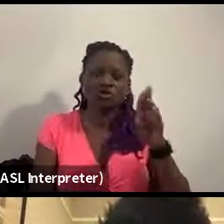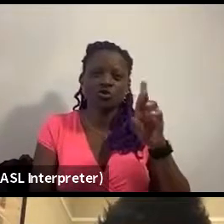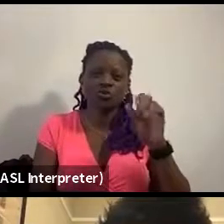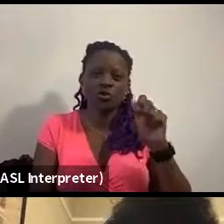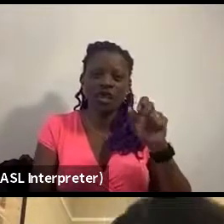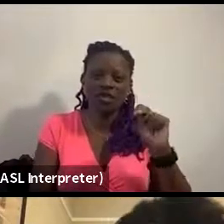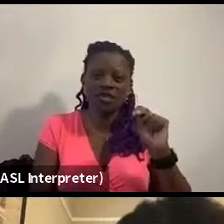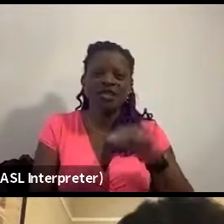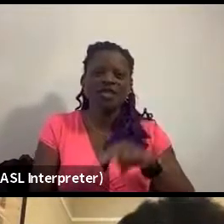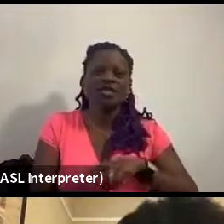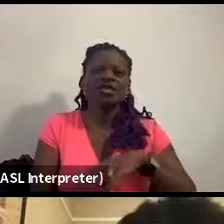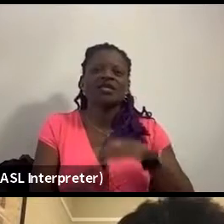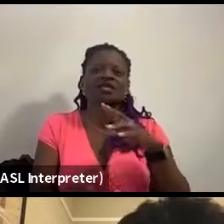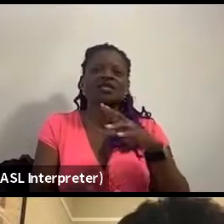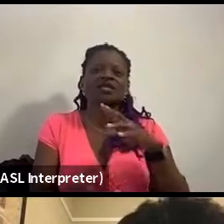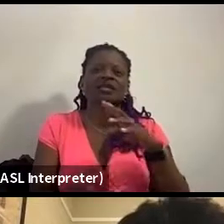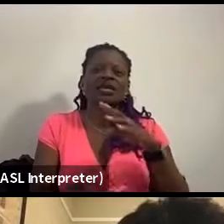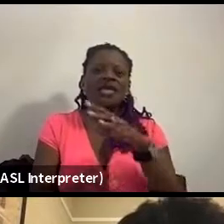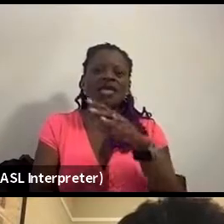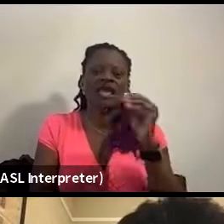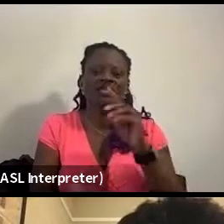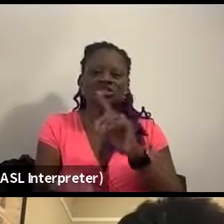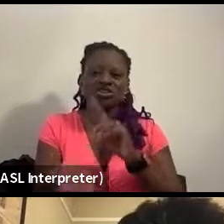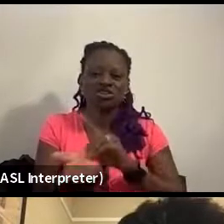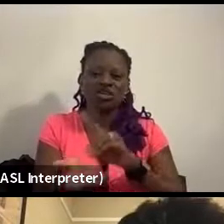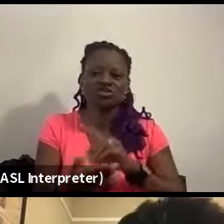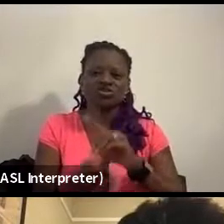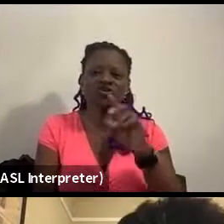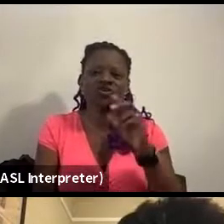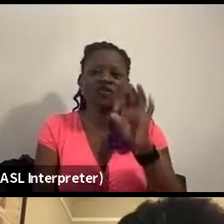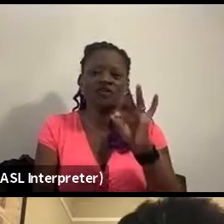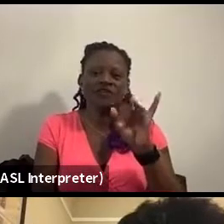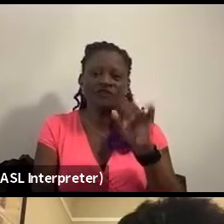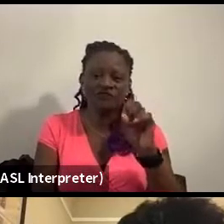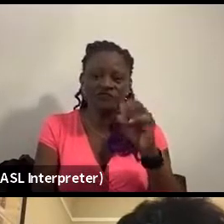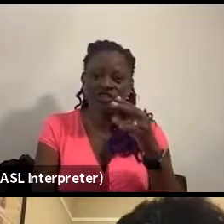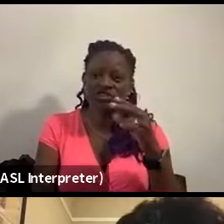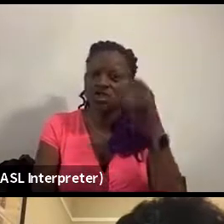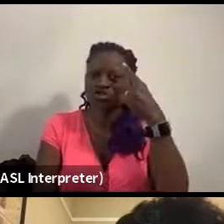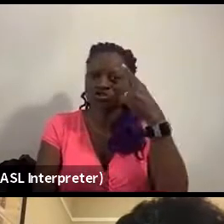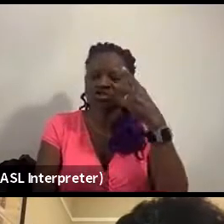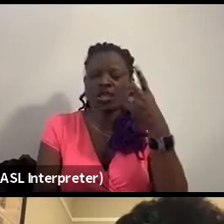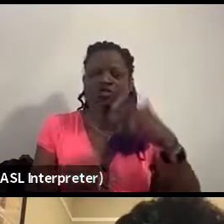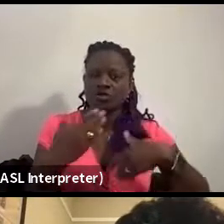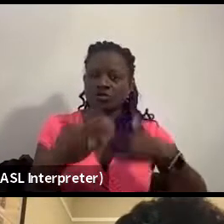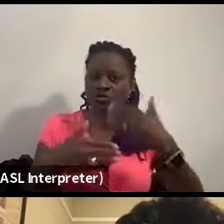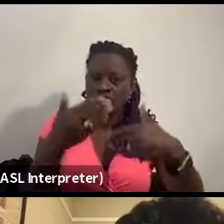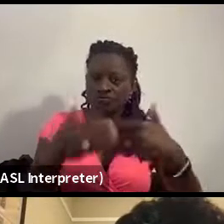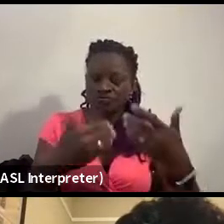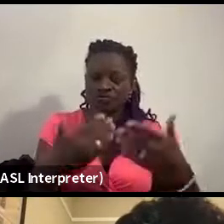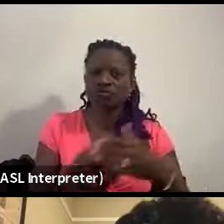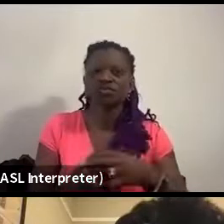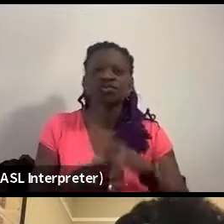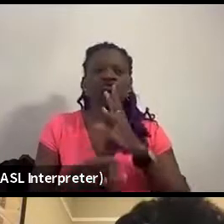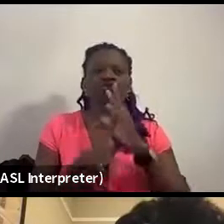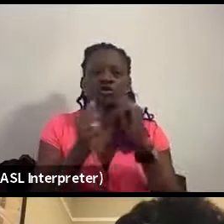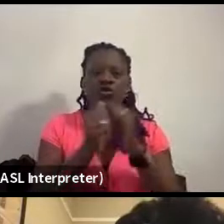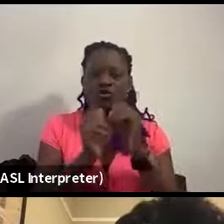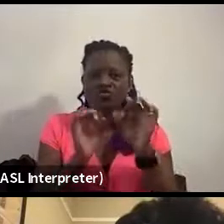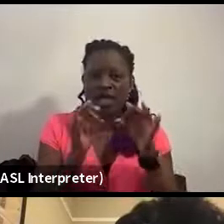in speaking to families who have concerns and who are who have hesitation. So, again, it's going to take time and we understand that.